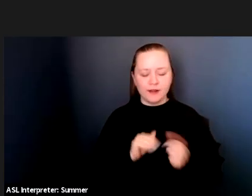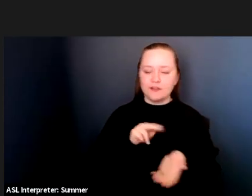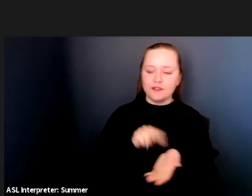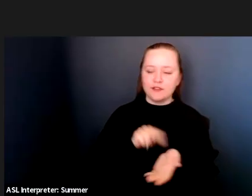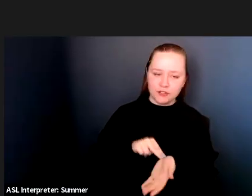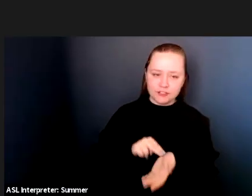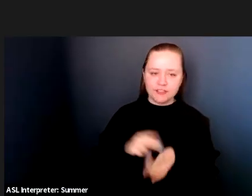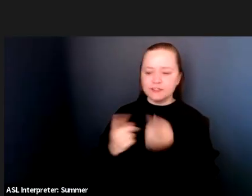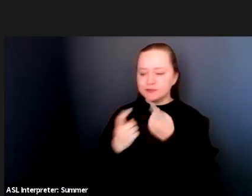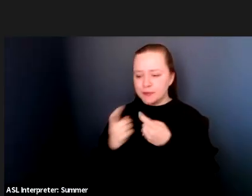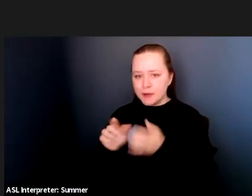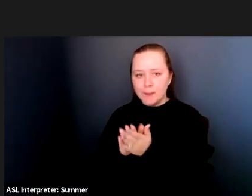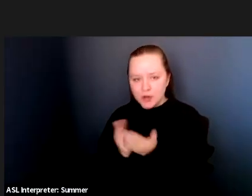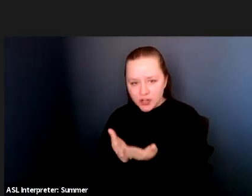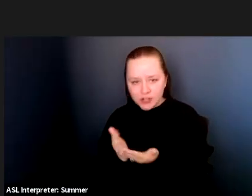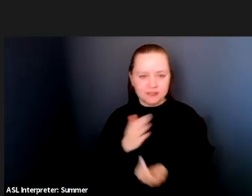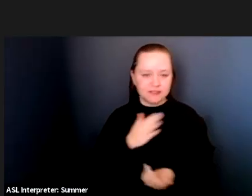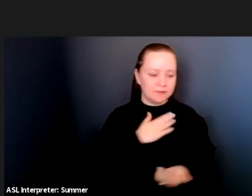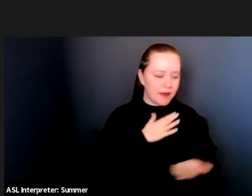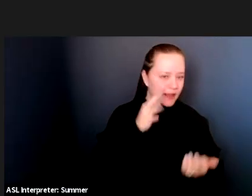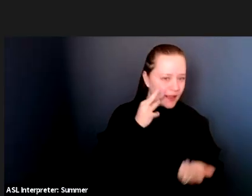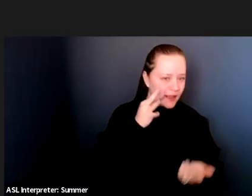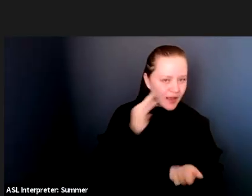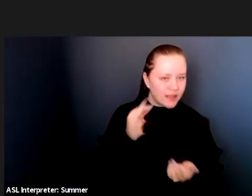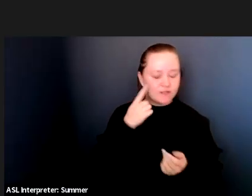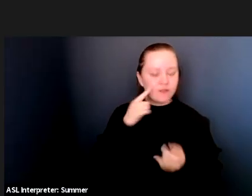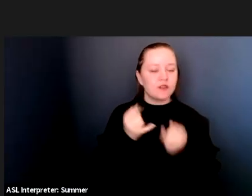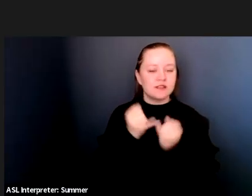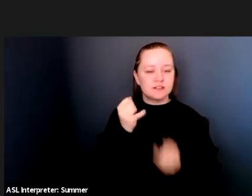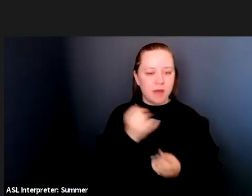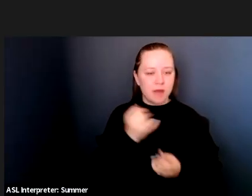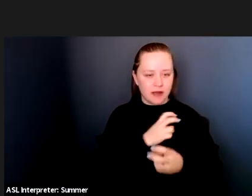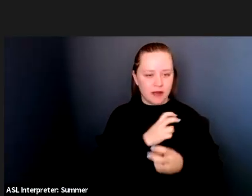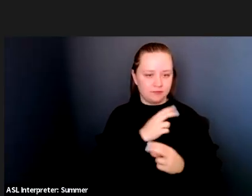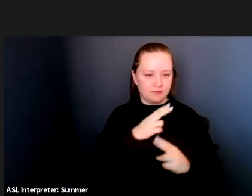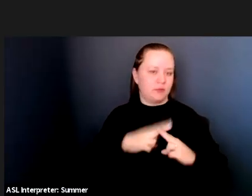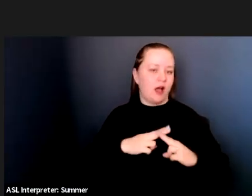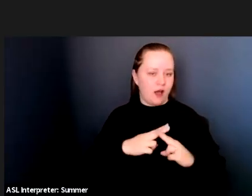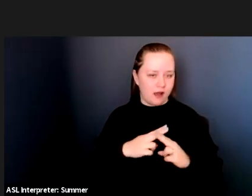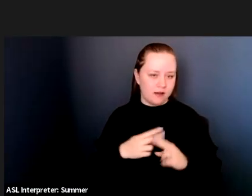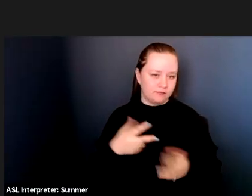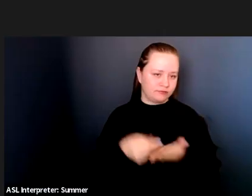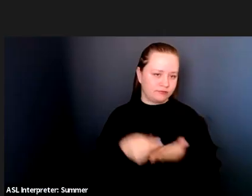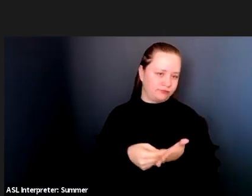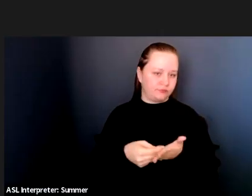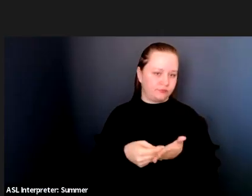my cats while I was doing my spine block. And as soon as they numbed me, they got to work.